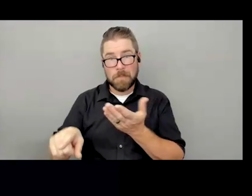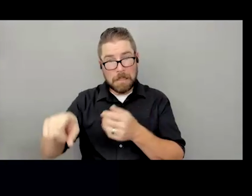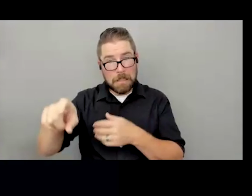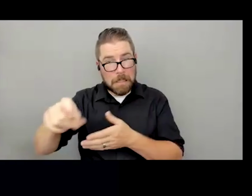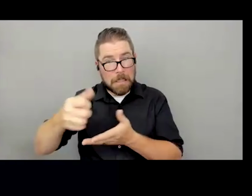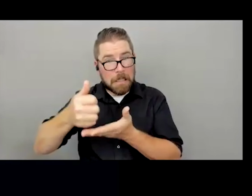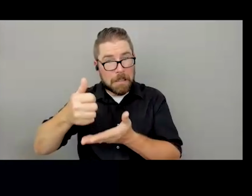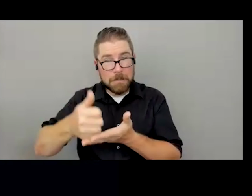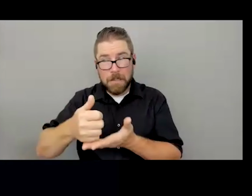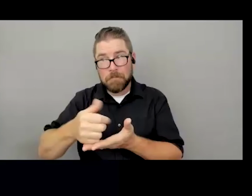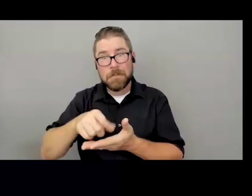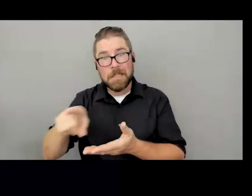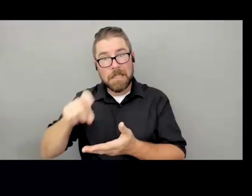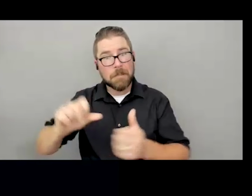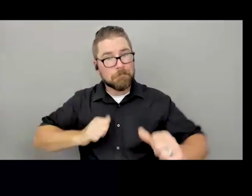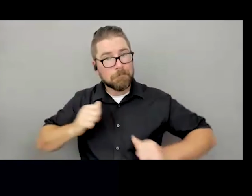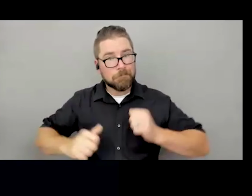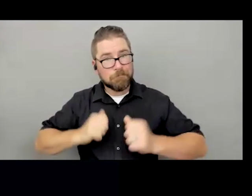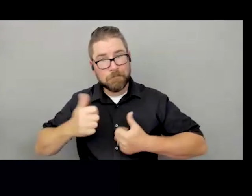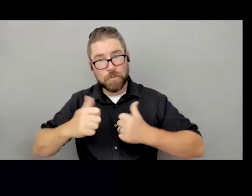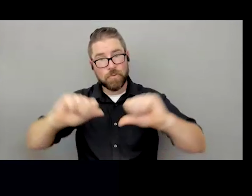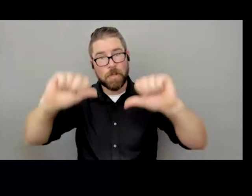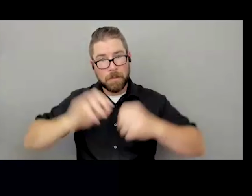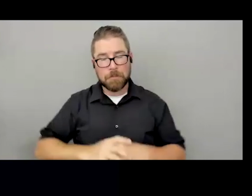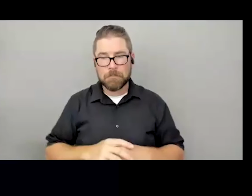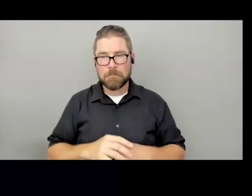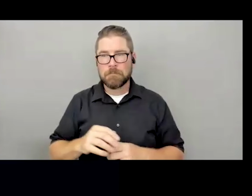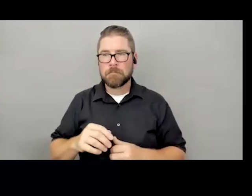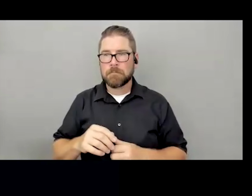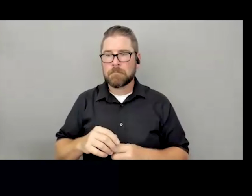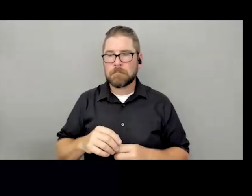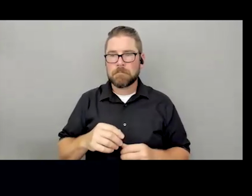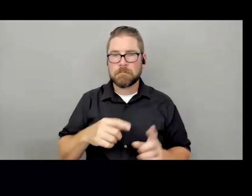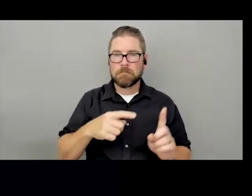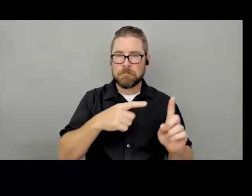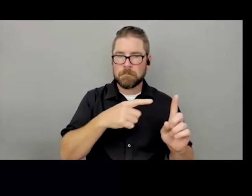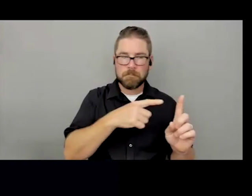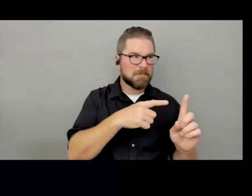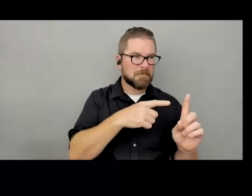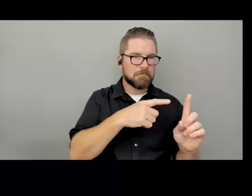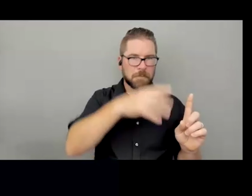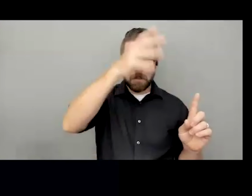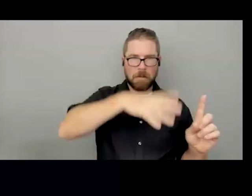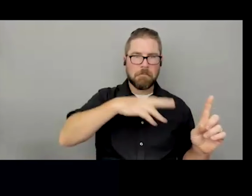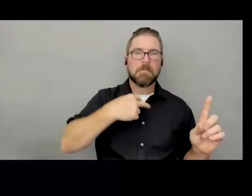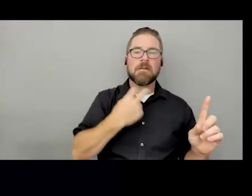So, yeah, I totally agree. In the end, it falls on the student. Absolutely. And I'll say they're not doing their due diligence.